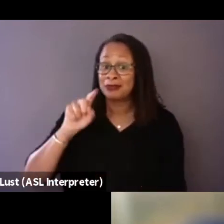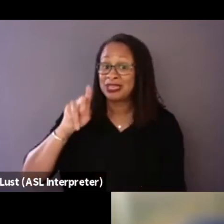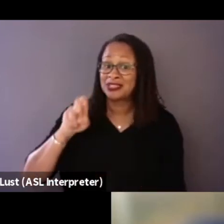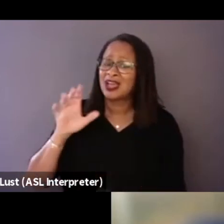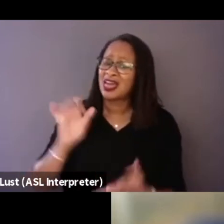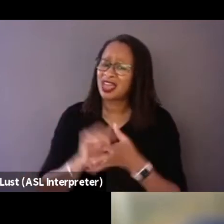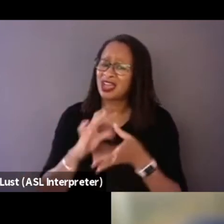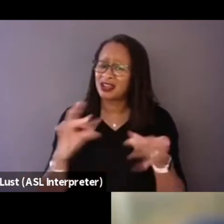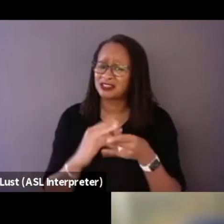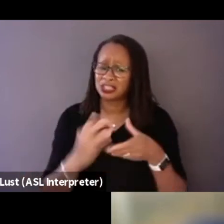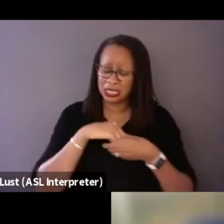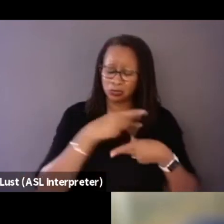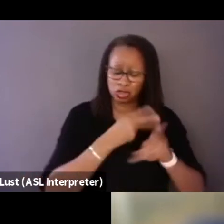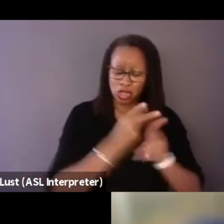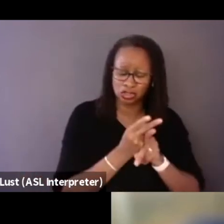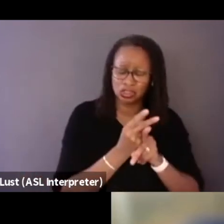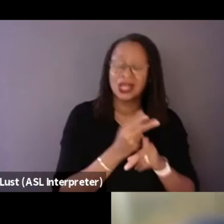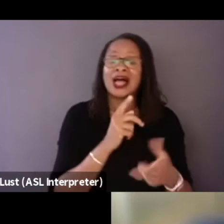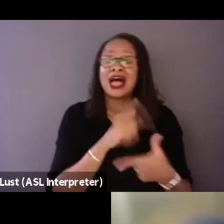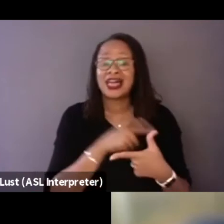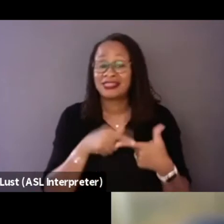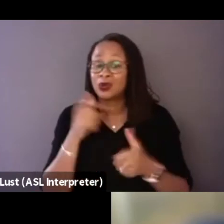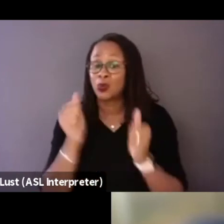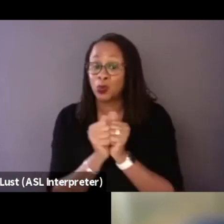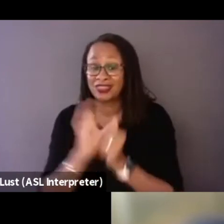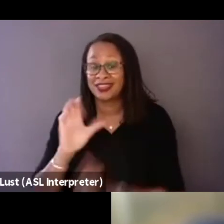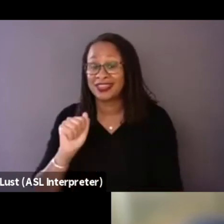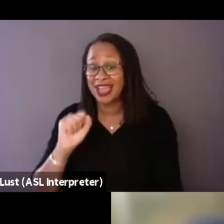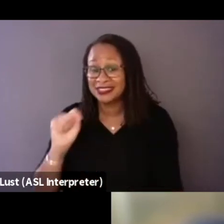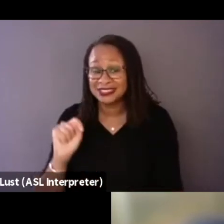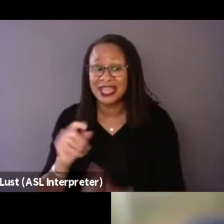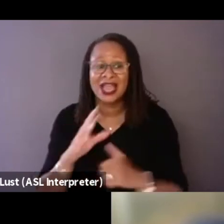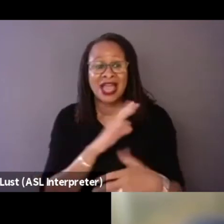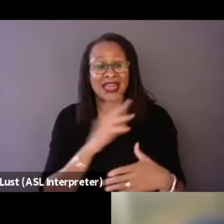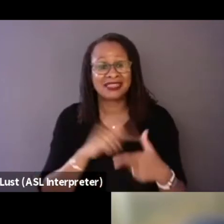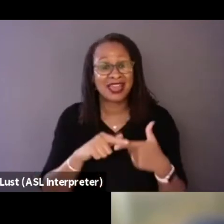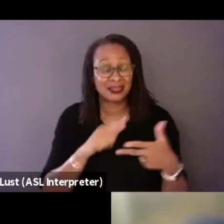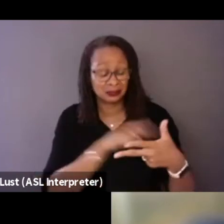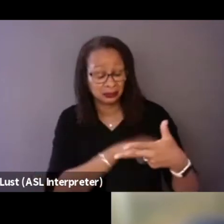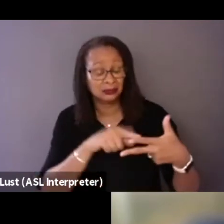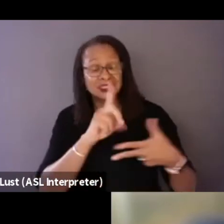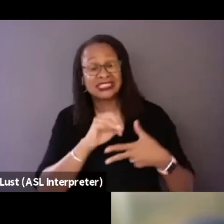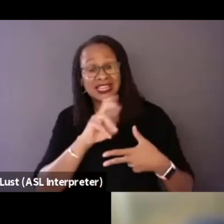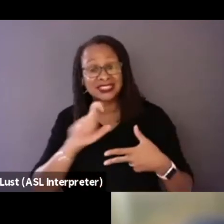within production and then with the cast and then Denilson and Jessica, I'd love to know how you all were discussing that as well.